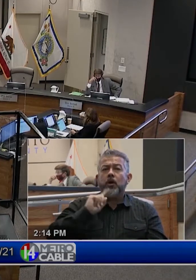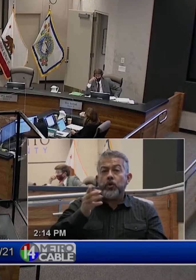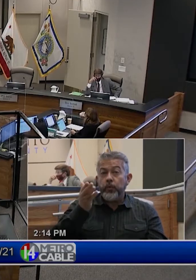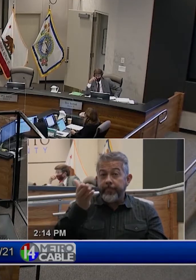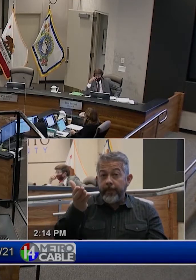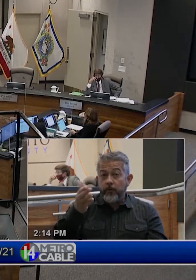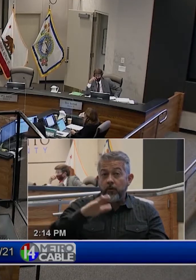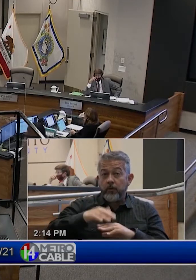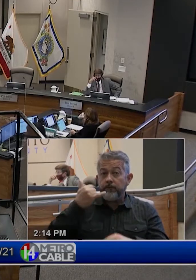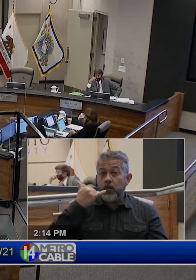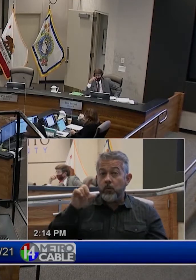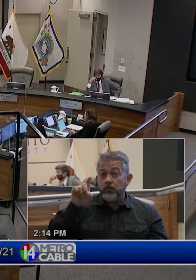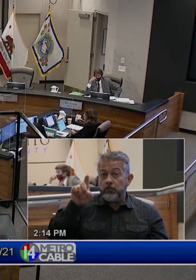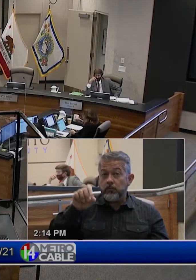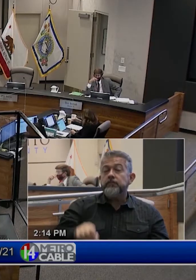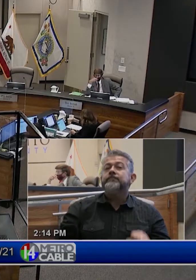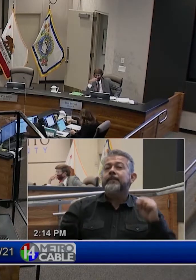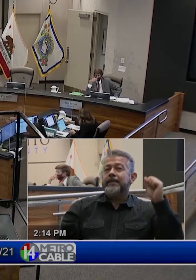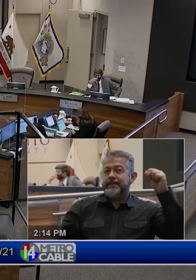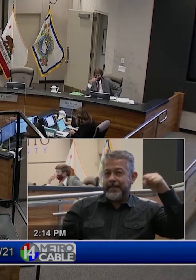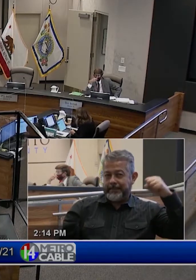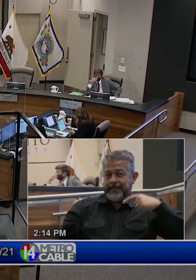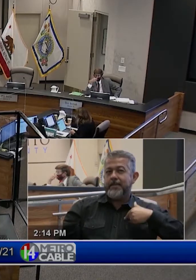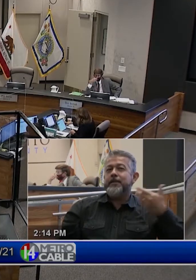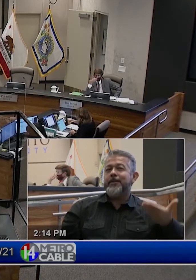I AM. CAN YOU HEAR ME? CAN YOU HEAR ME? >> YES.